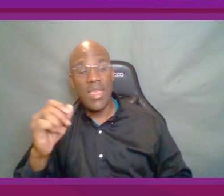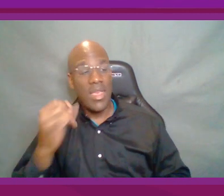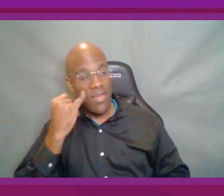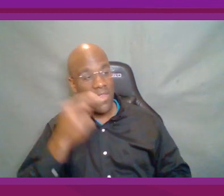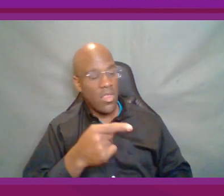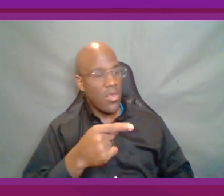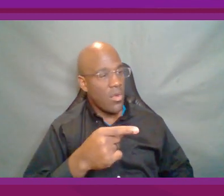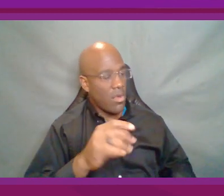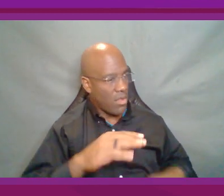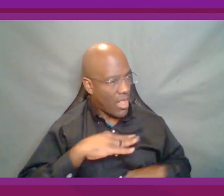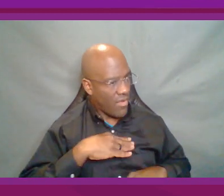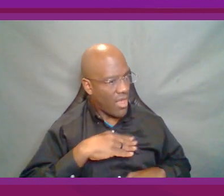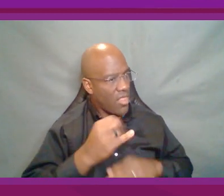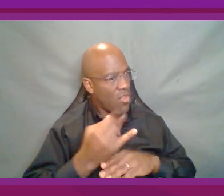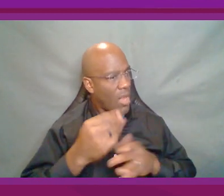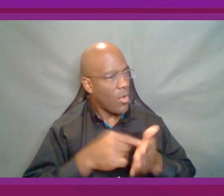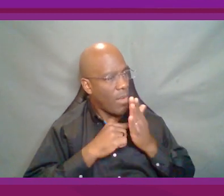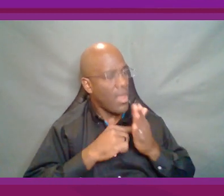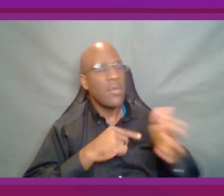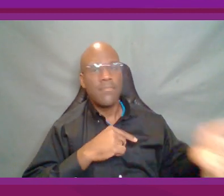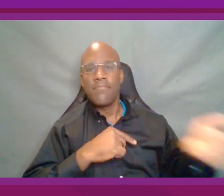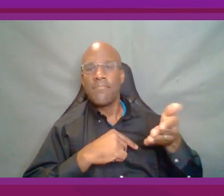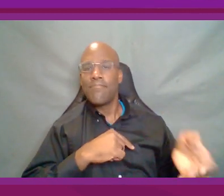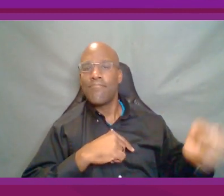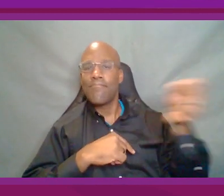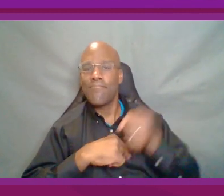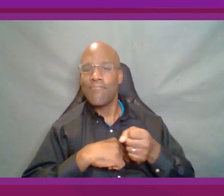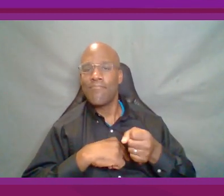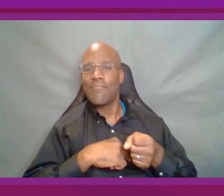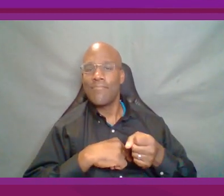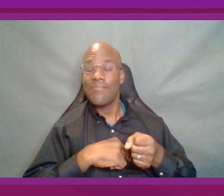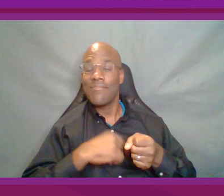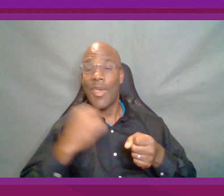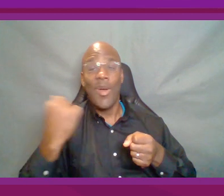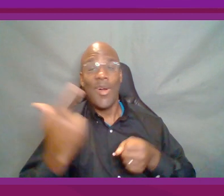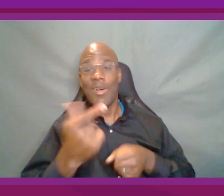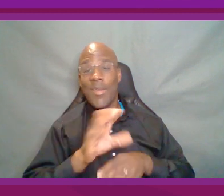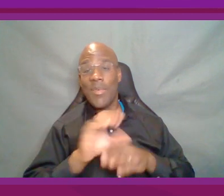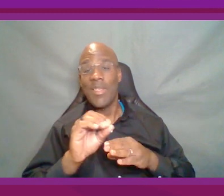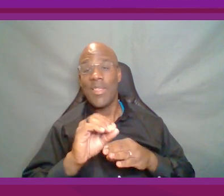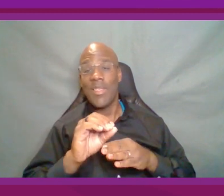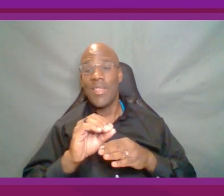they see that they fulfill their job needs right, so it is about everyone has the opportunity, it